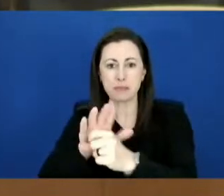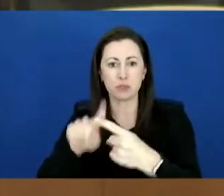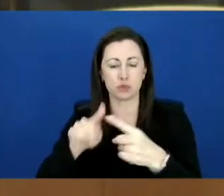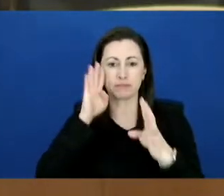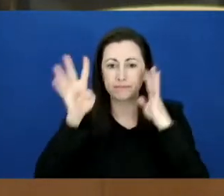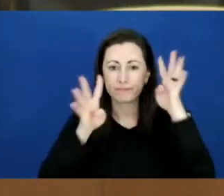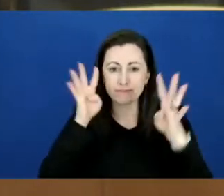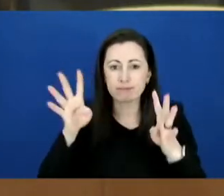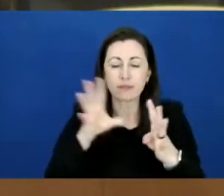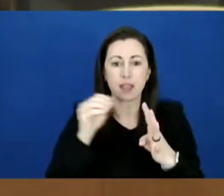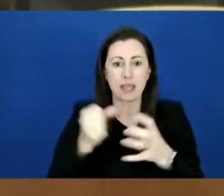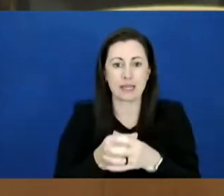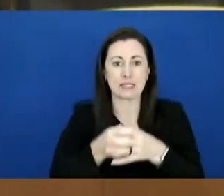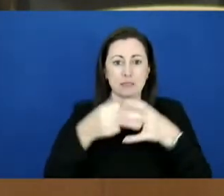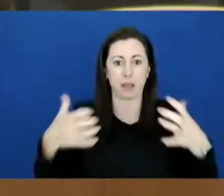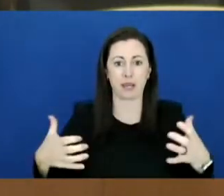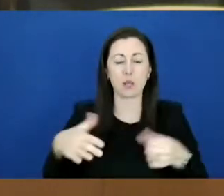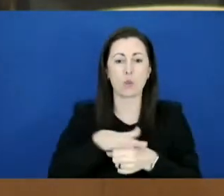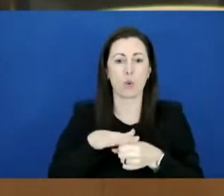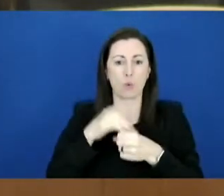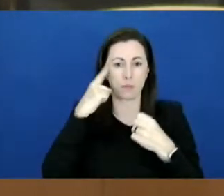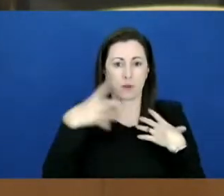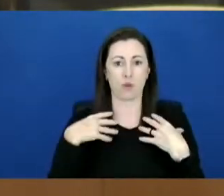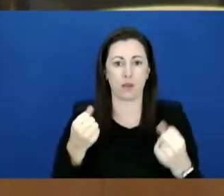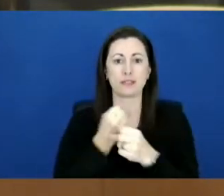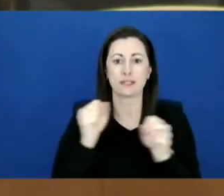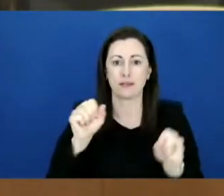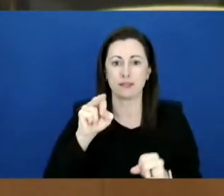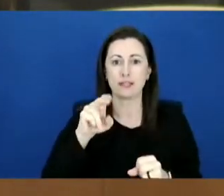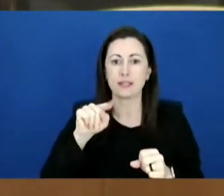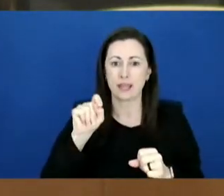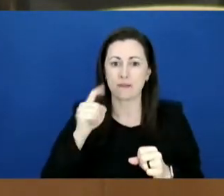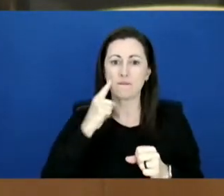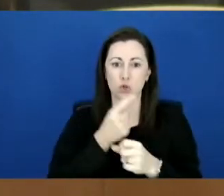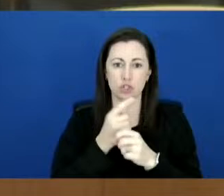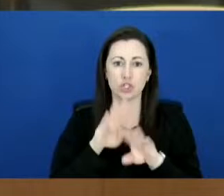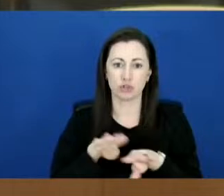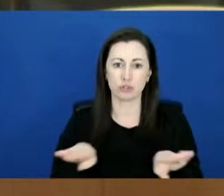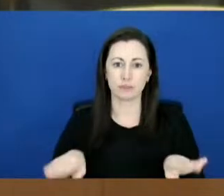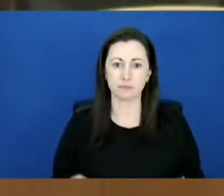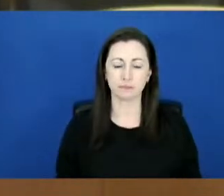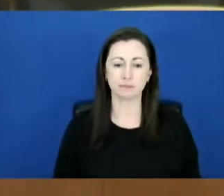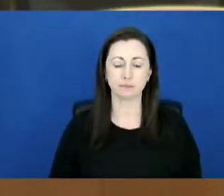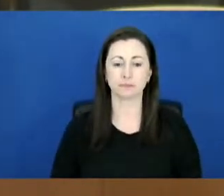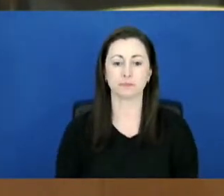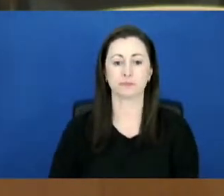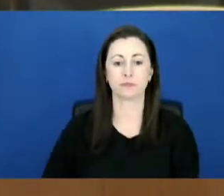EYE OF MECKLENBURG COUNTY'S CONSTANT COMMITMENT TO